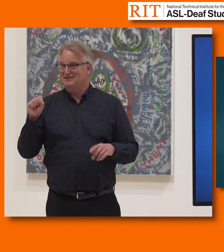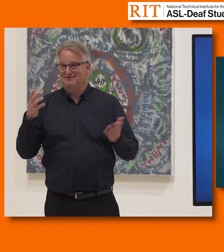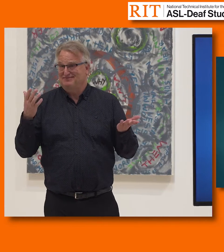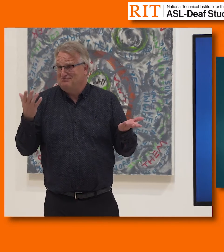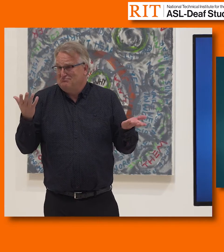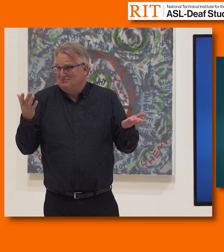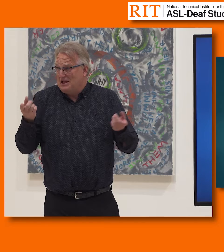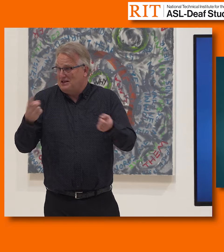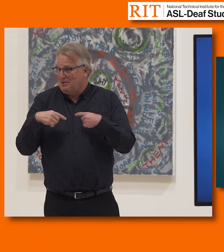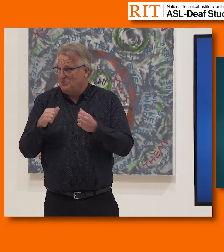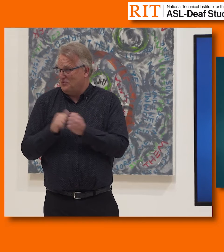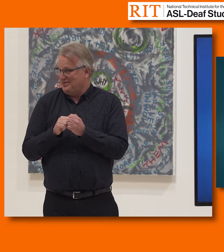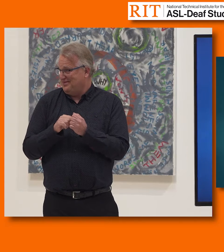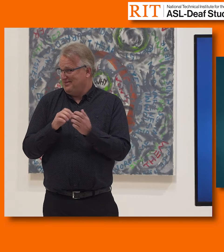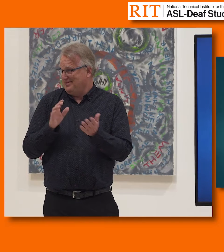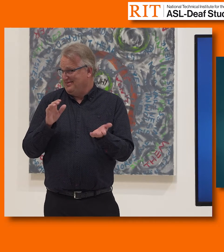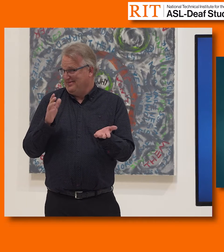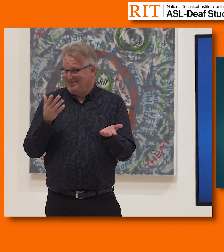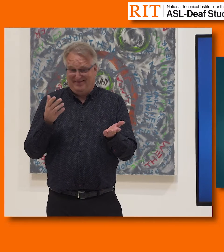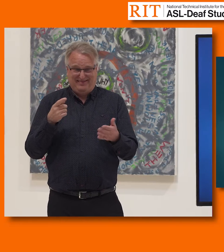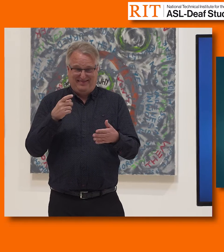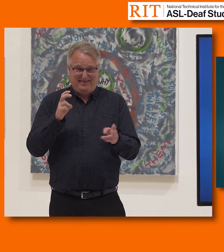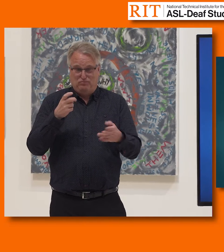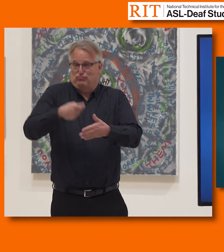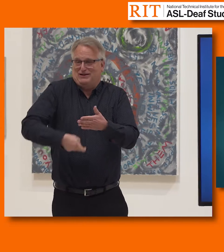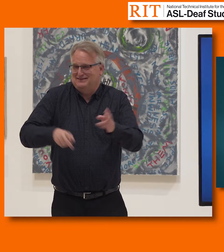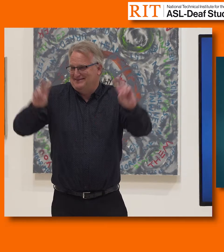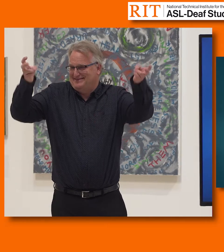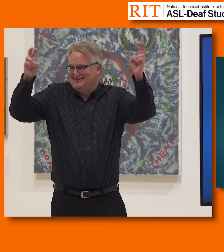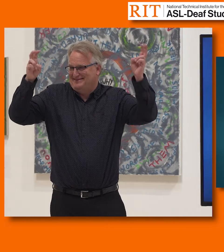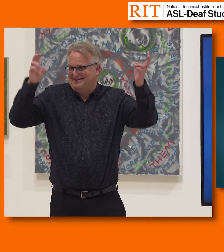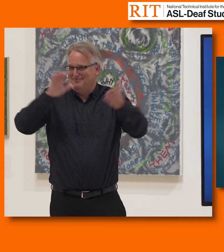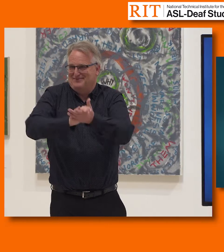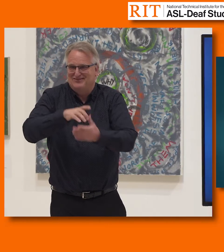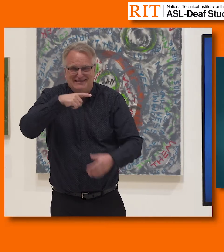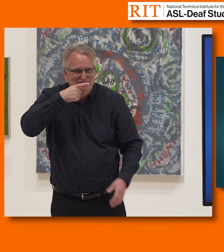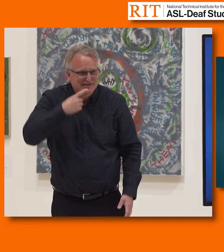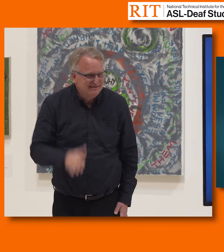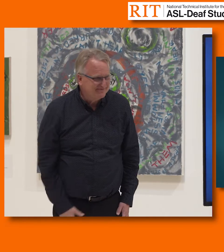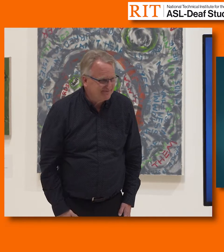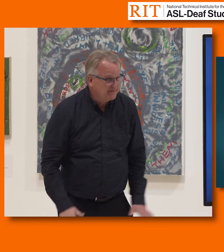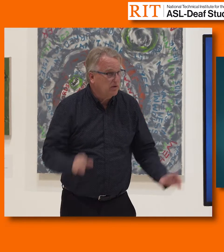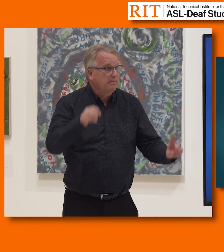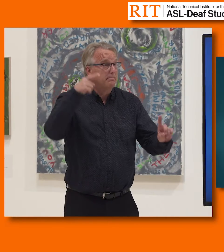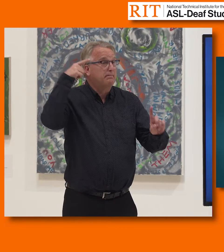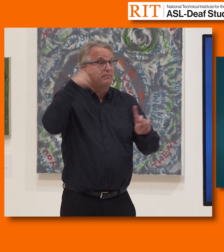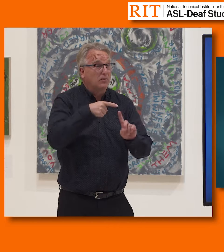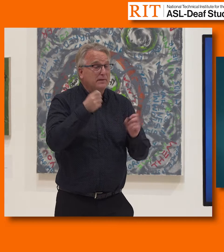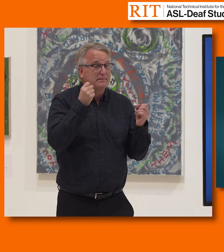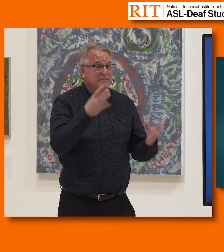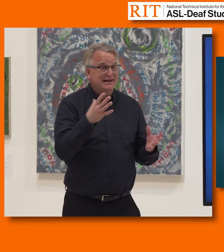It's a very different dynamic, but that comes with the price of marrying a hearing person.